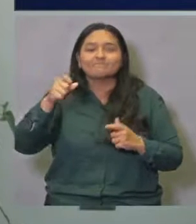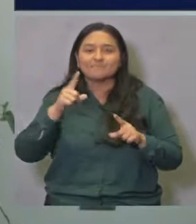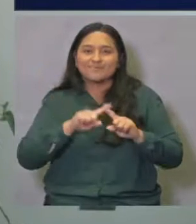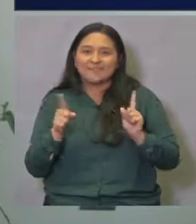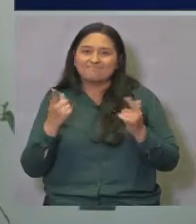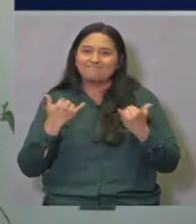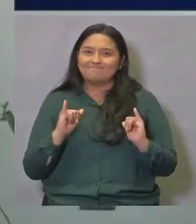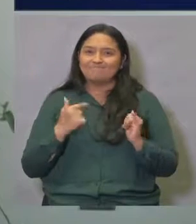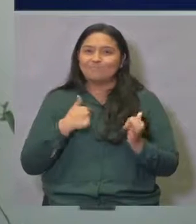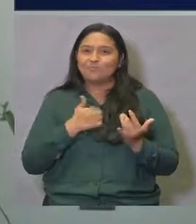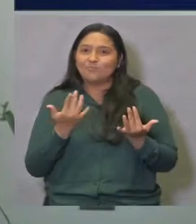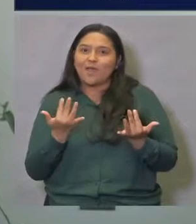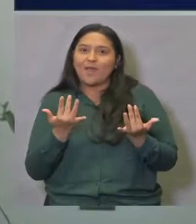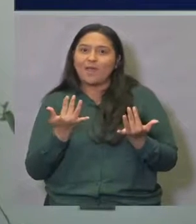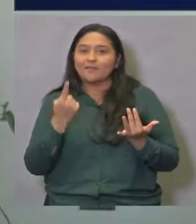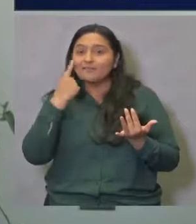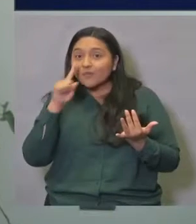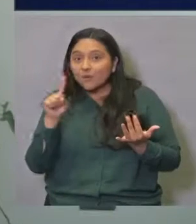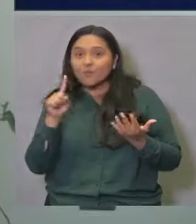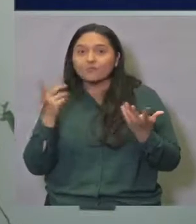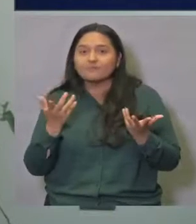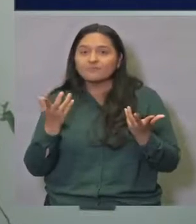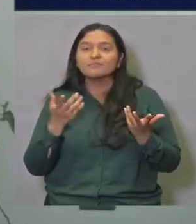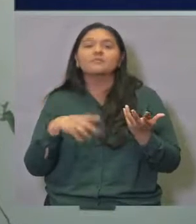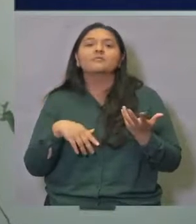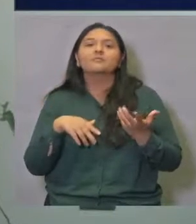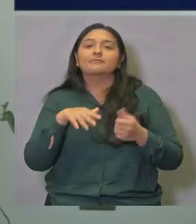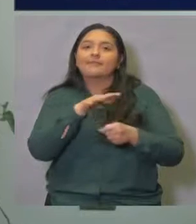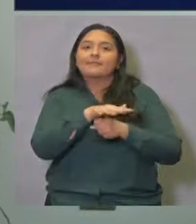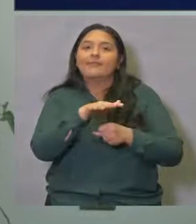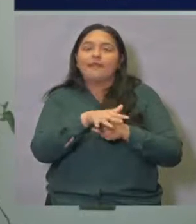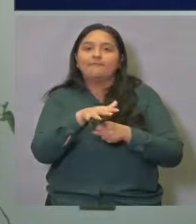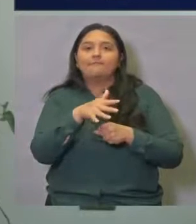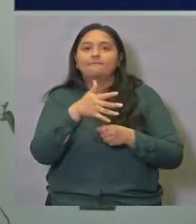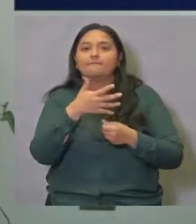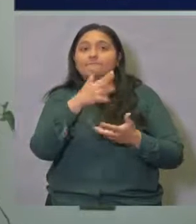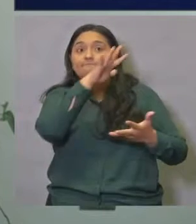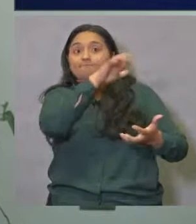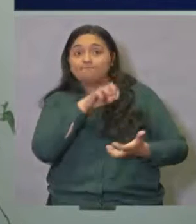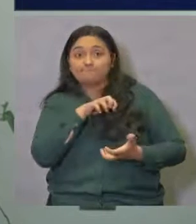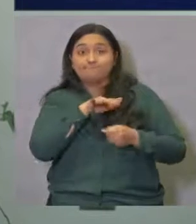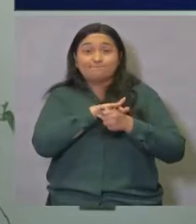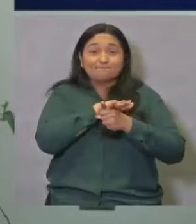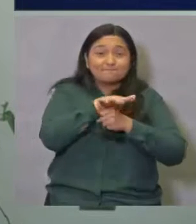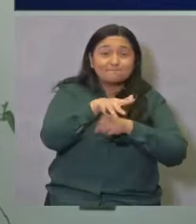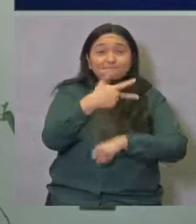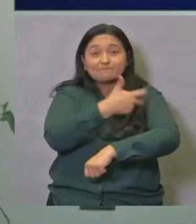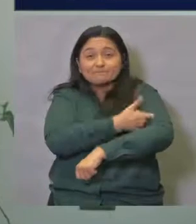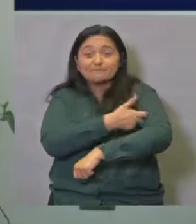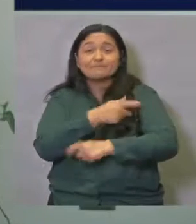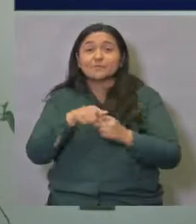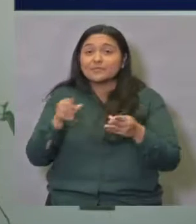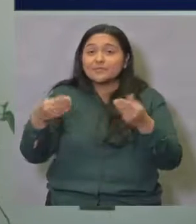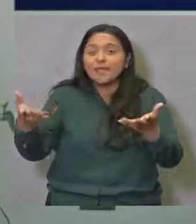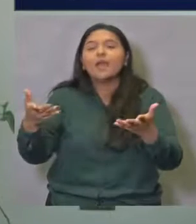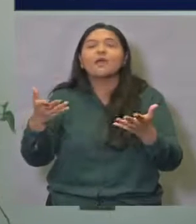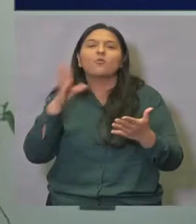GETTING VACCINATED.